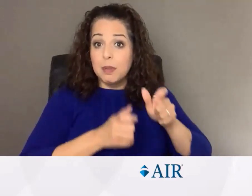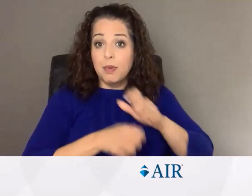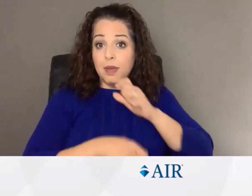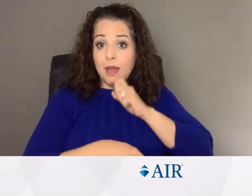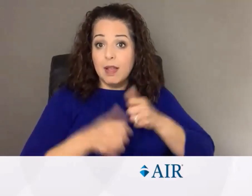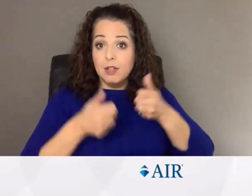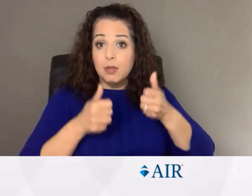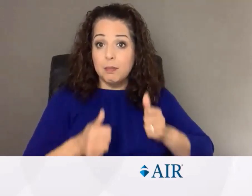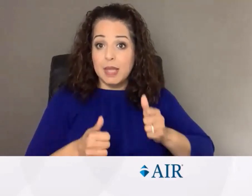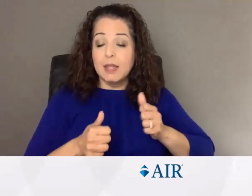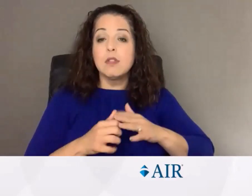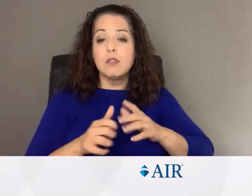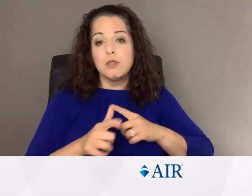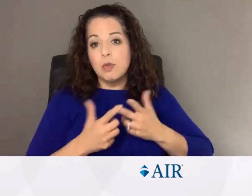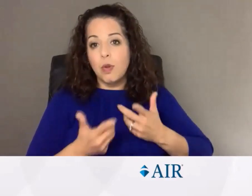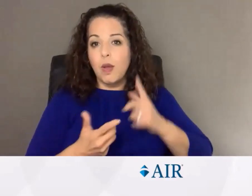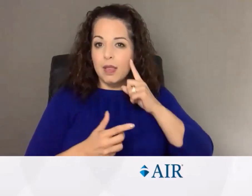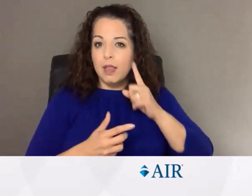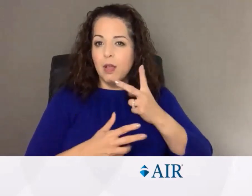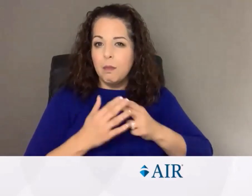So I think that those will be interesting to keep an eye on.